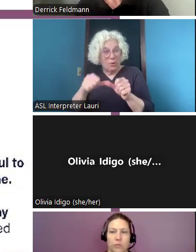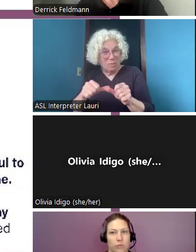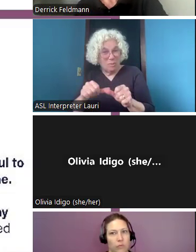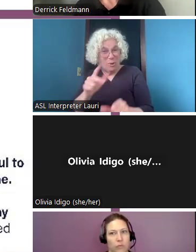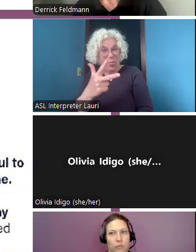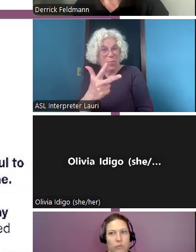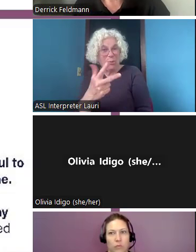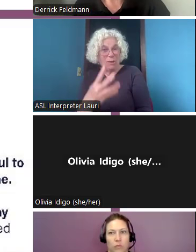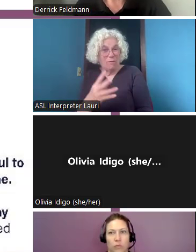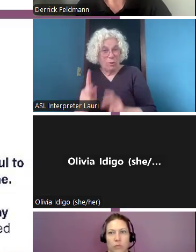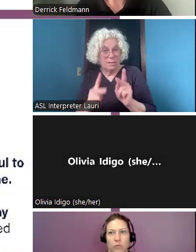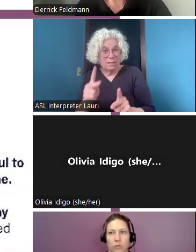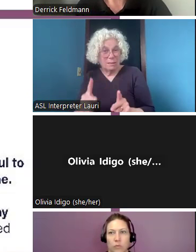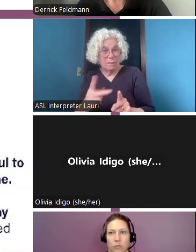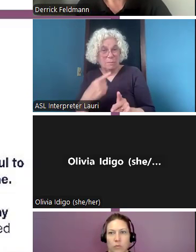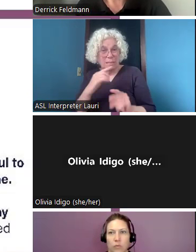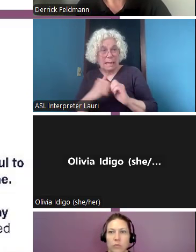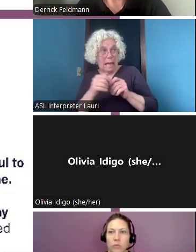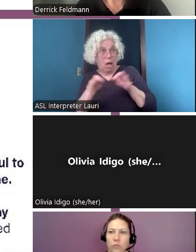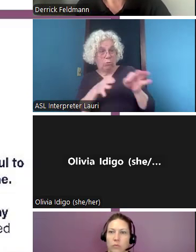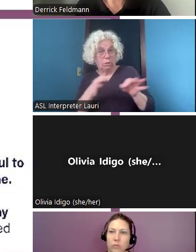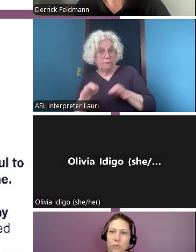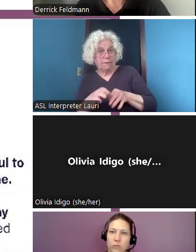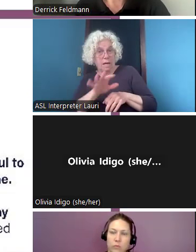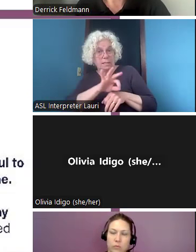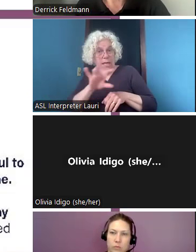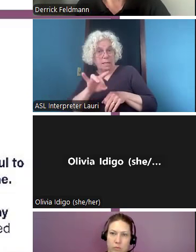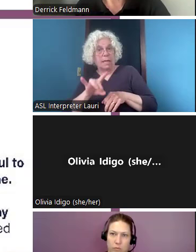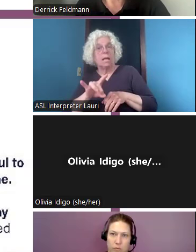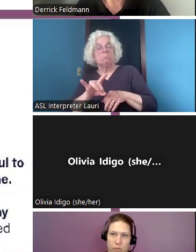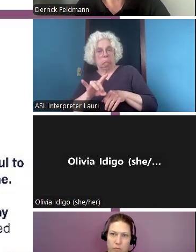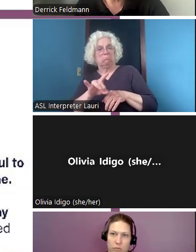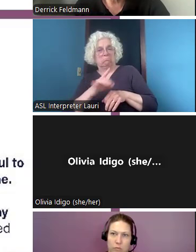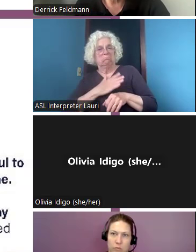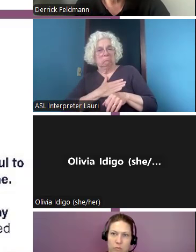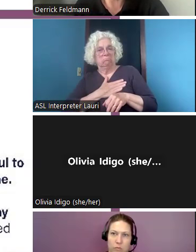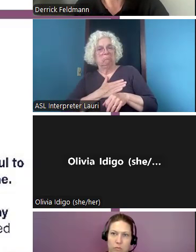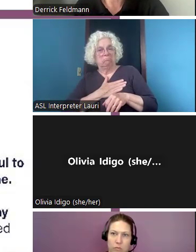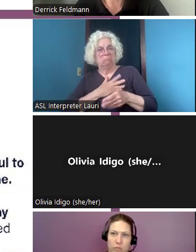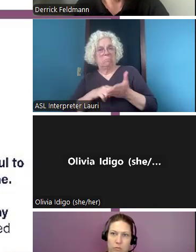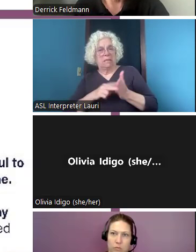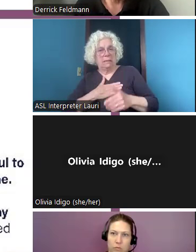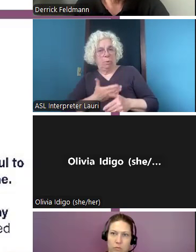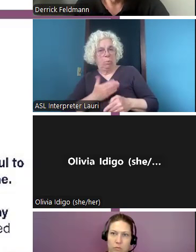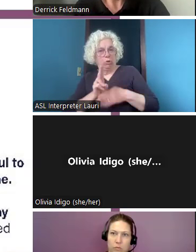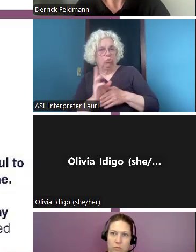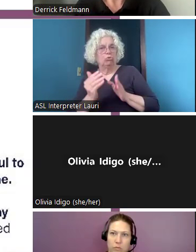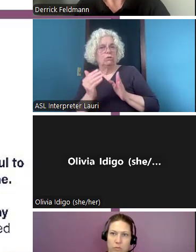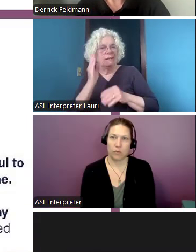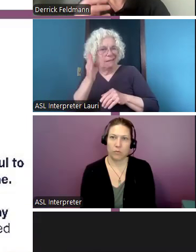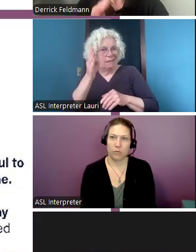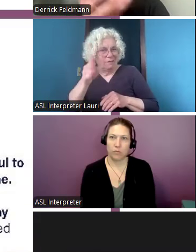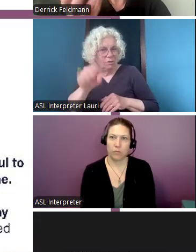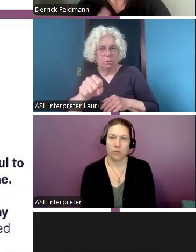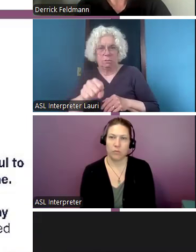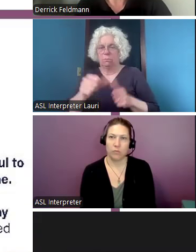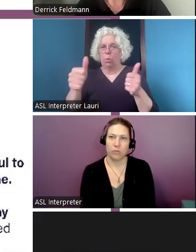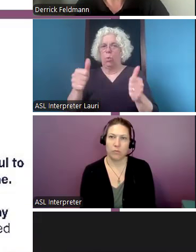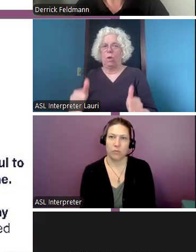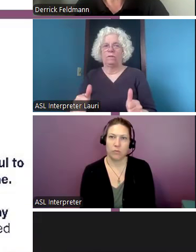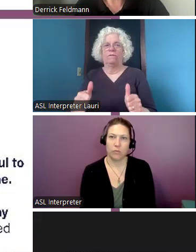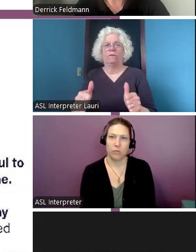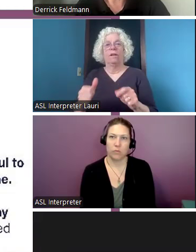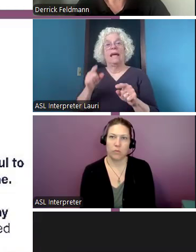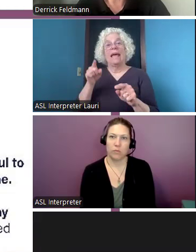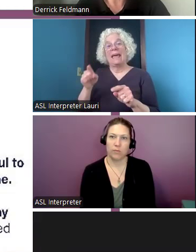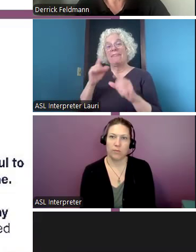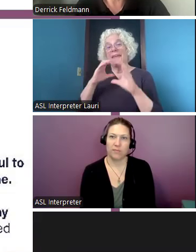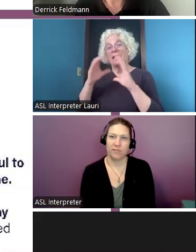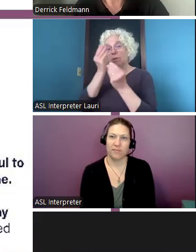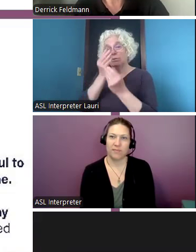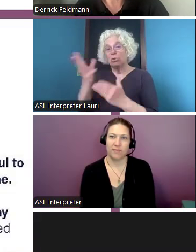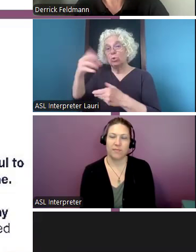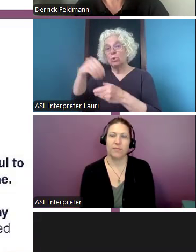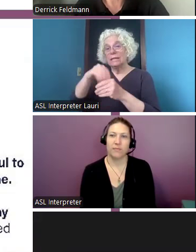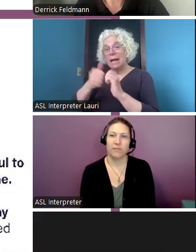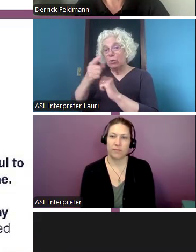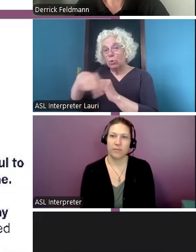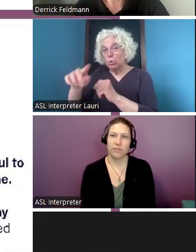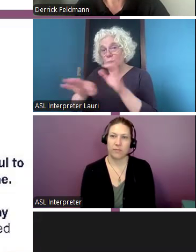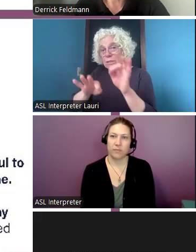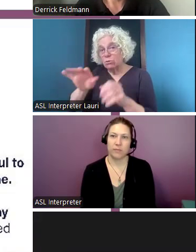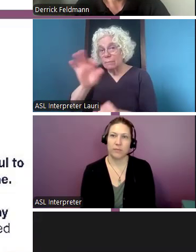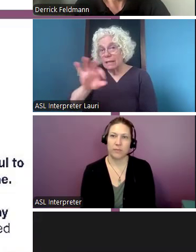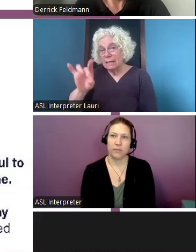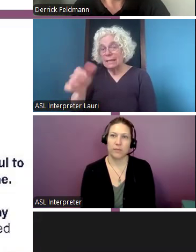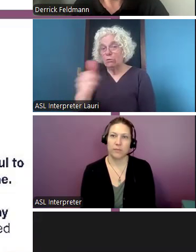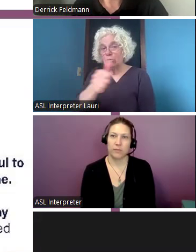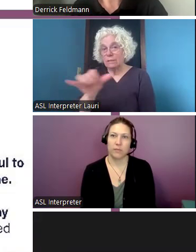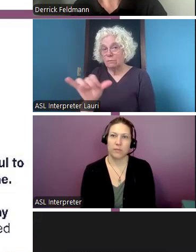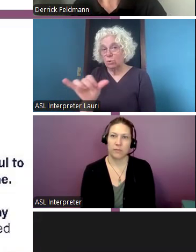And you should hopefully lift some of that communication into the way that you define and describe 988 as well.